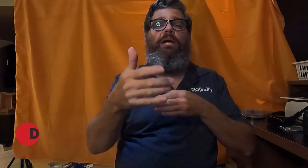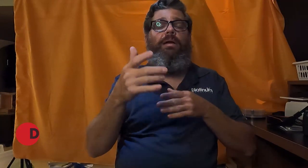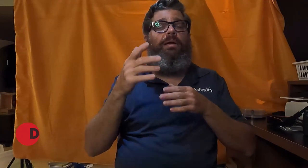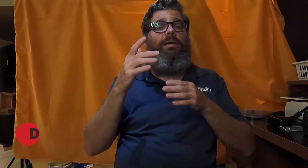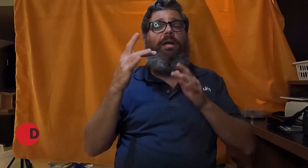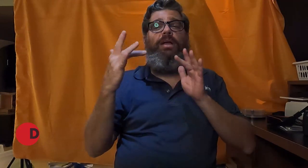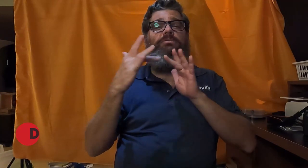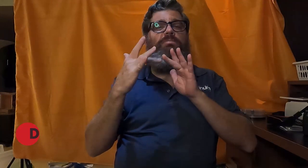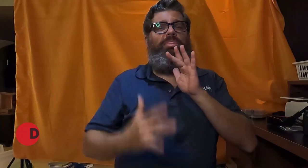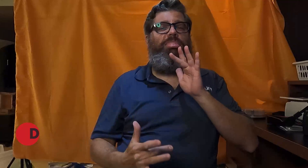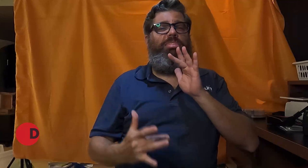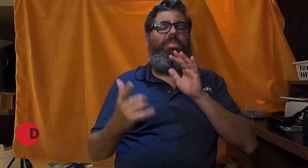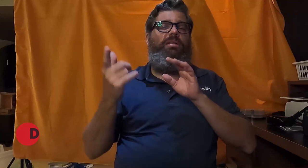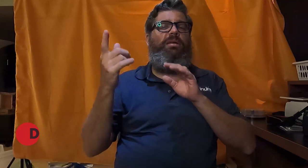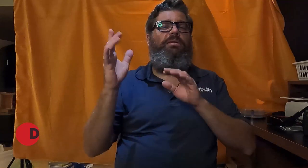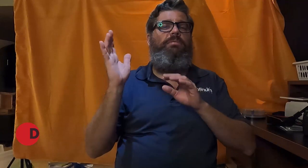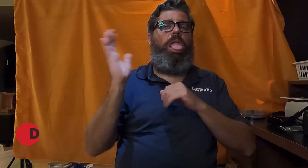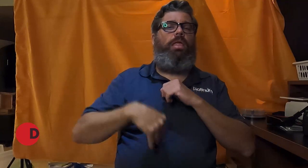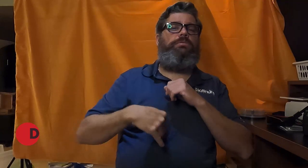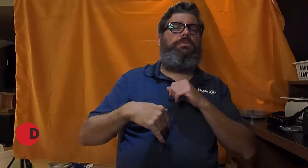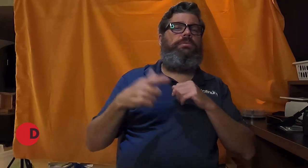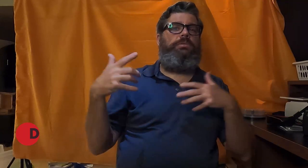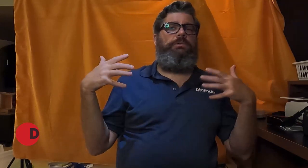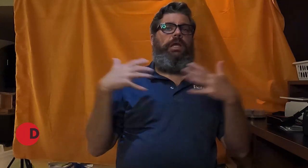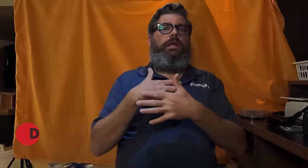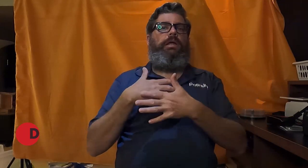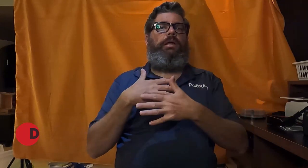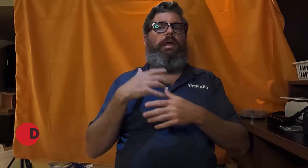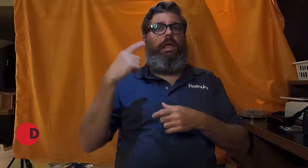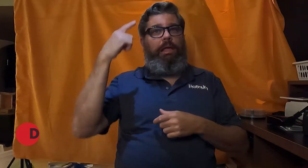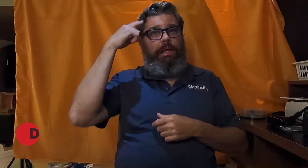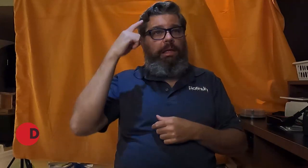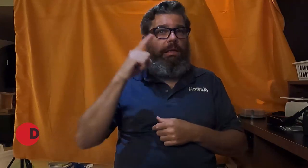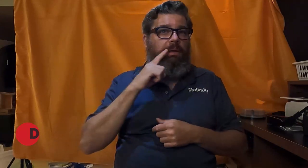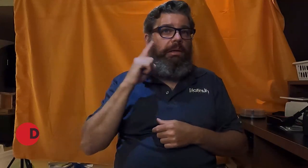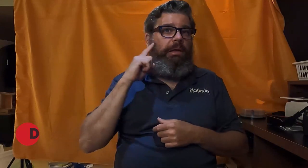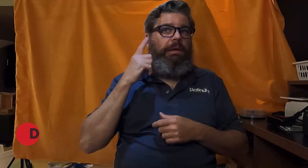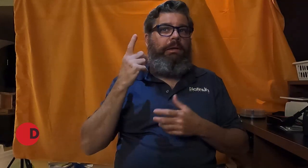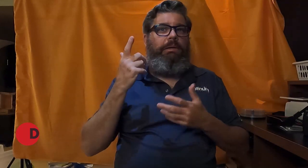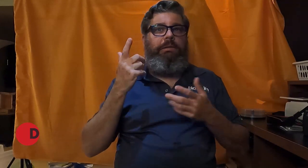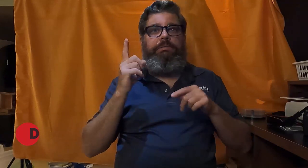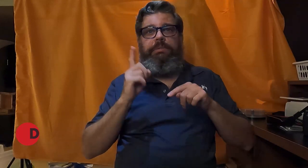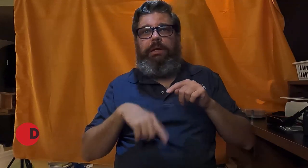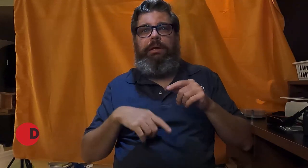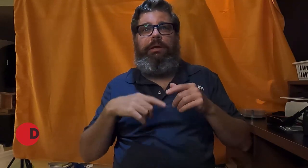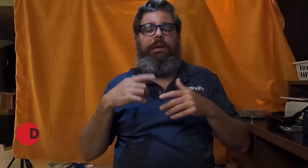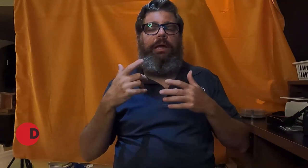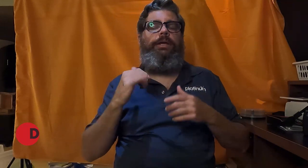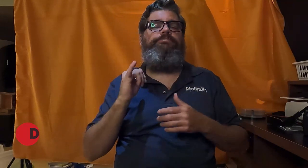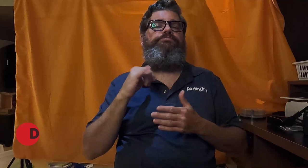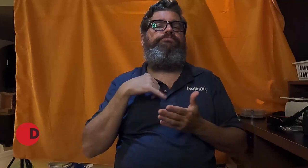Then I would lose contact with them as they did not want to bother, they were reluctant to deal with a Deaf person.